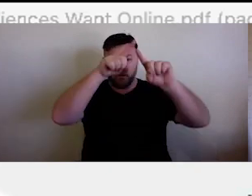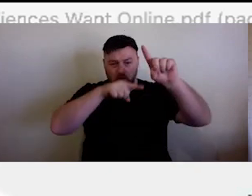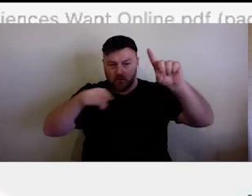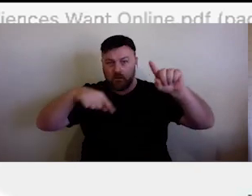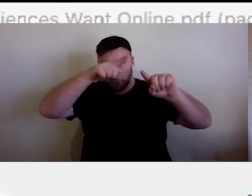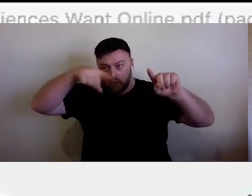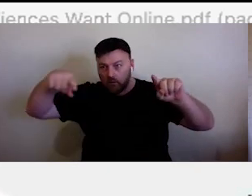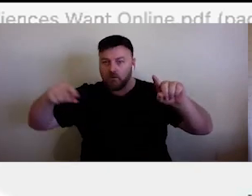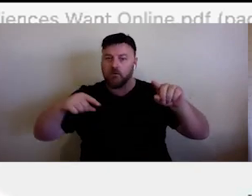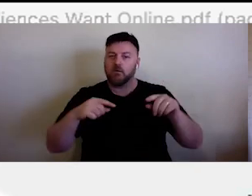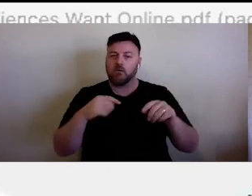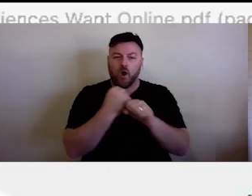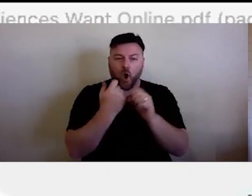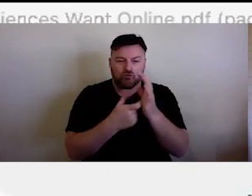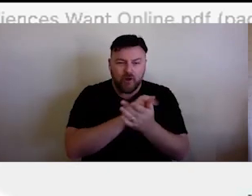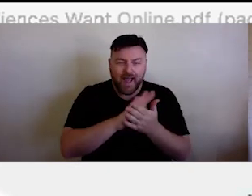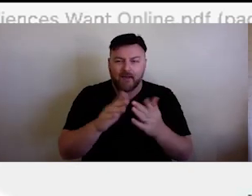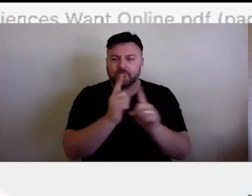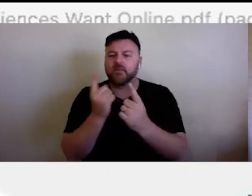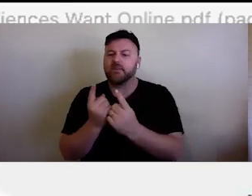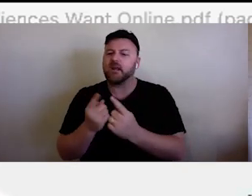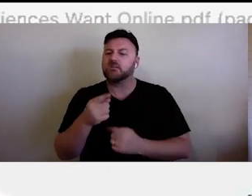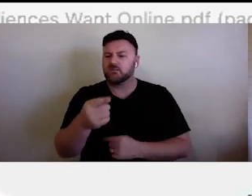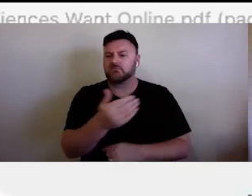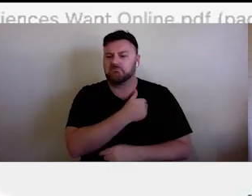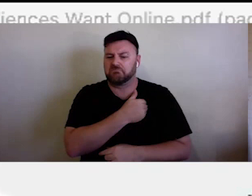session, with loads of interesting research, guides, toolkits, examples